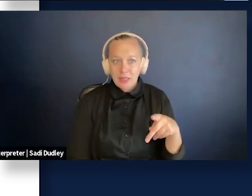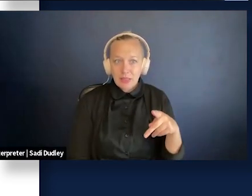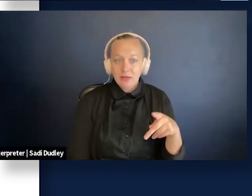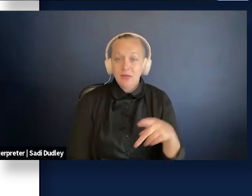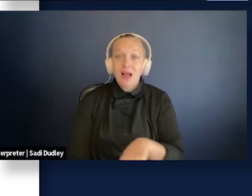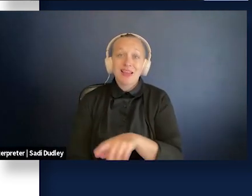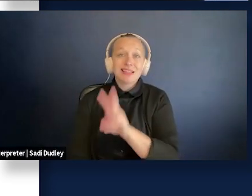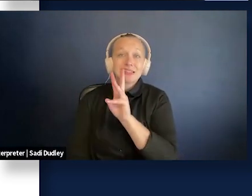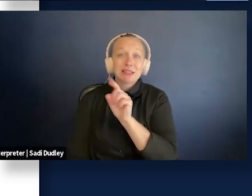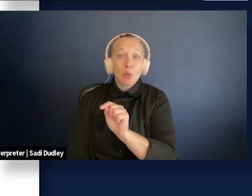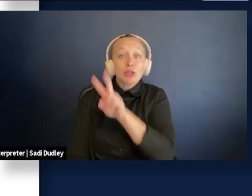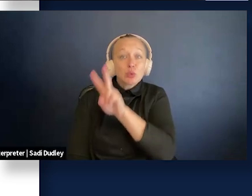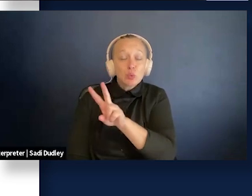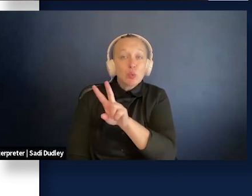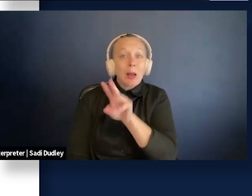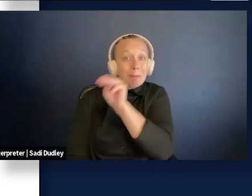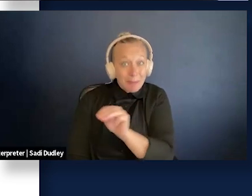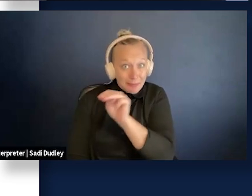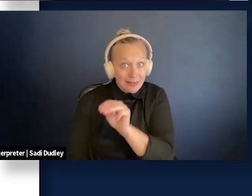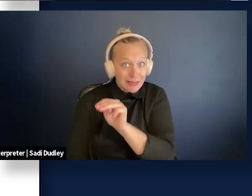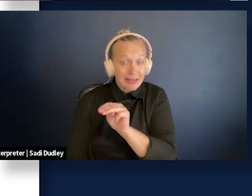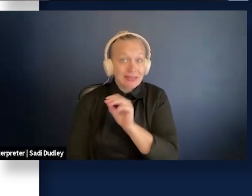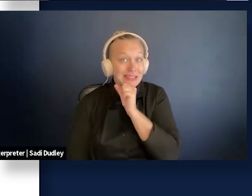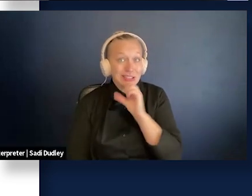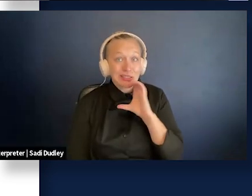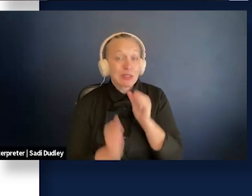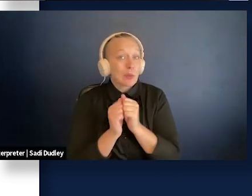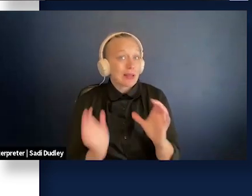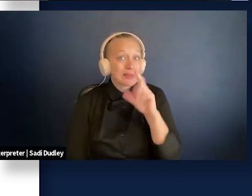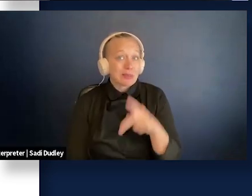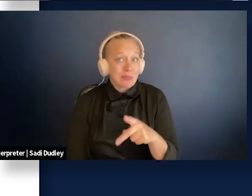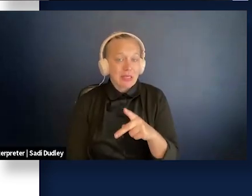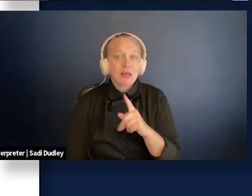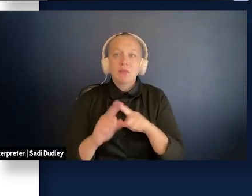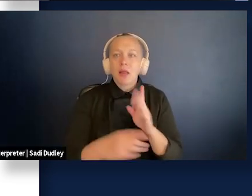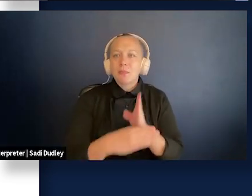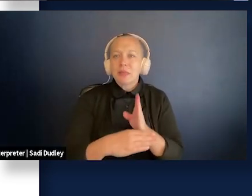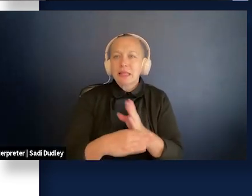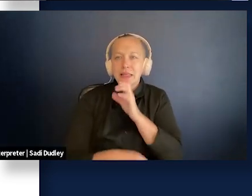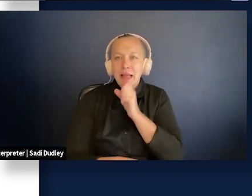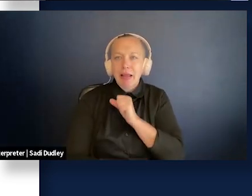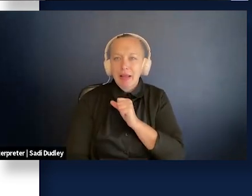and about 6.2 million elderly individuals without CP, with a mean age of about 78 years old.